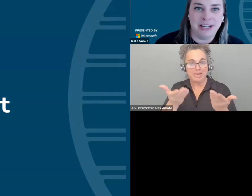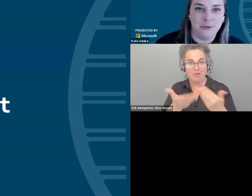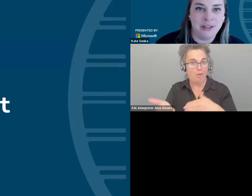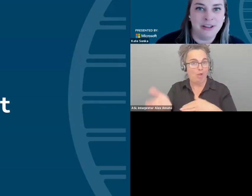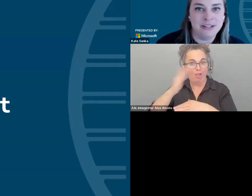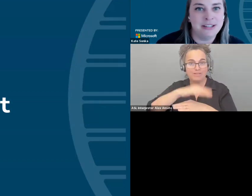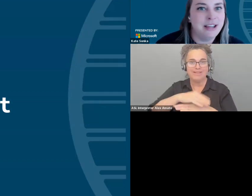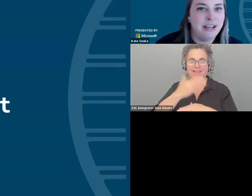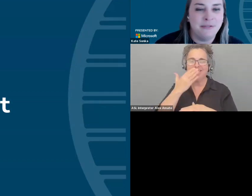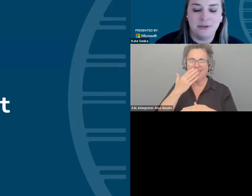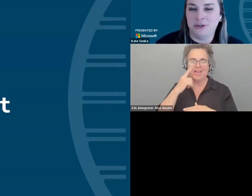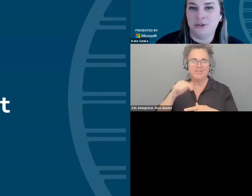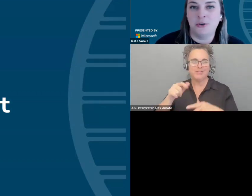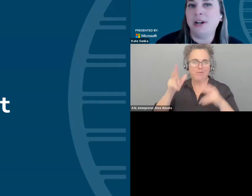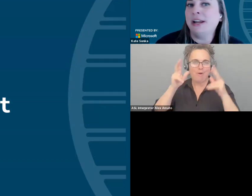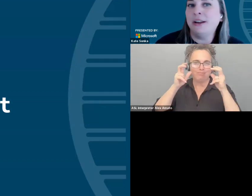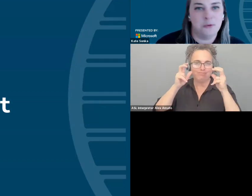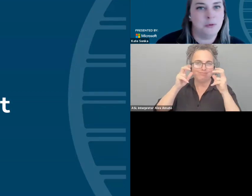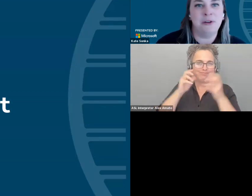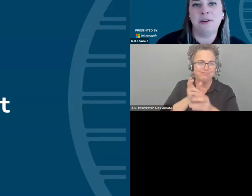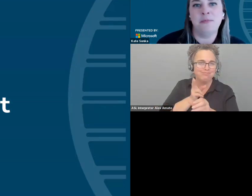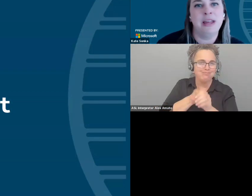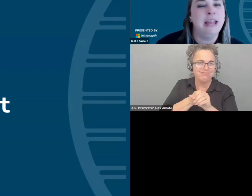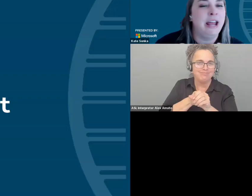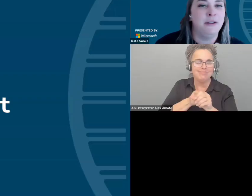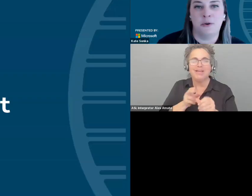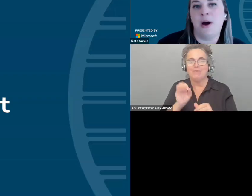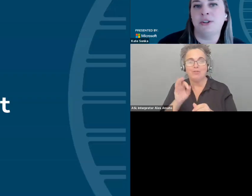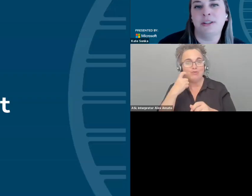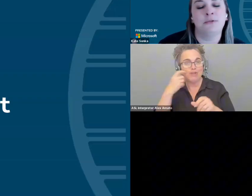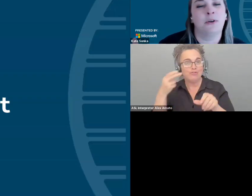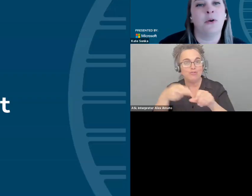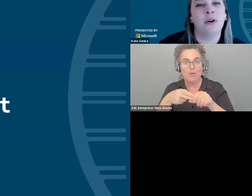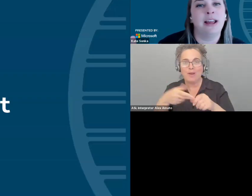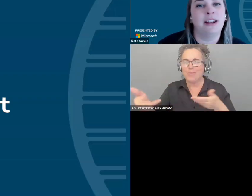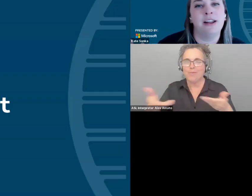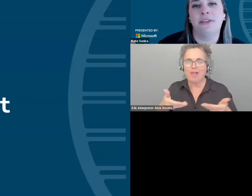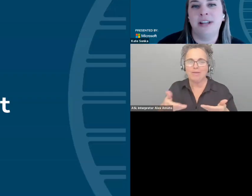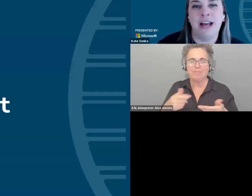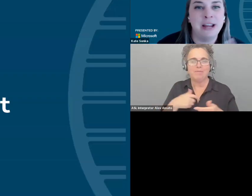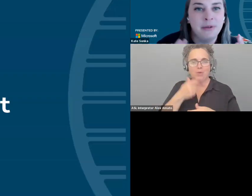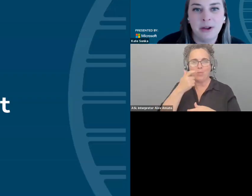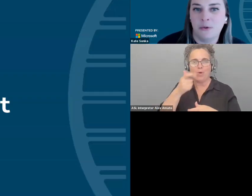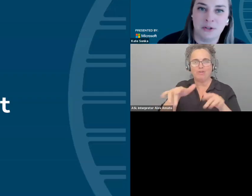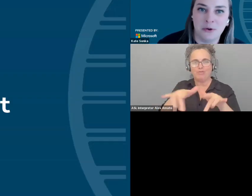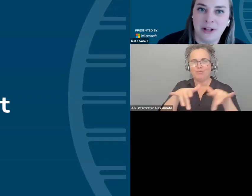for sticking with us. If you're just joining, welcome and if you're watching this recording at another time, we're